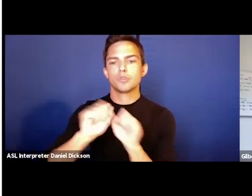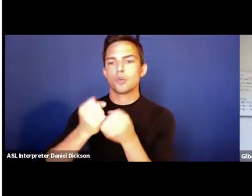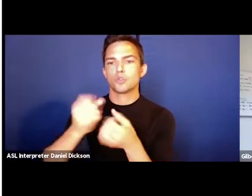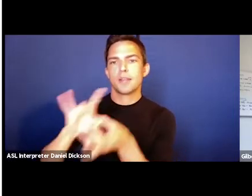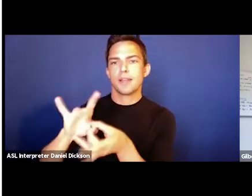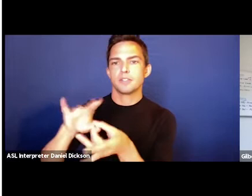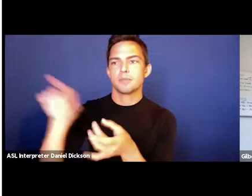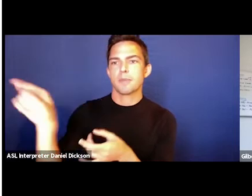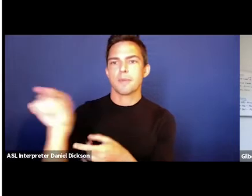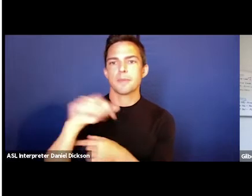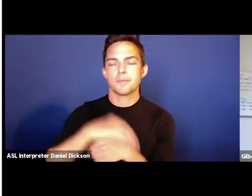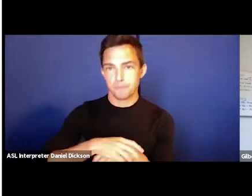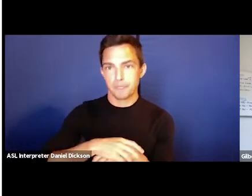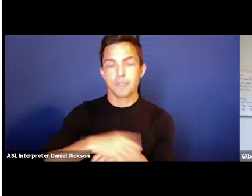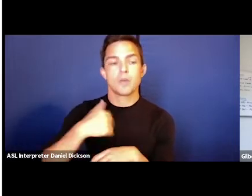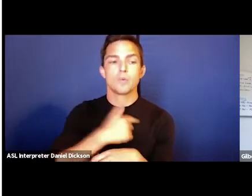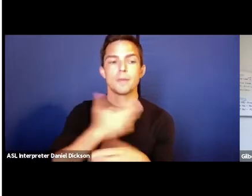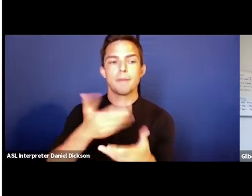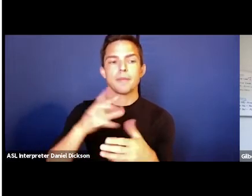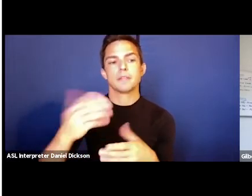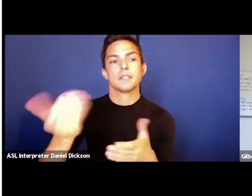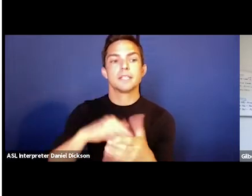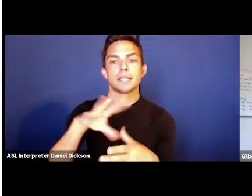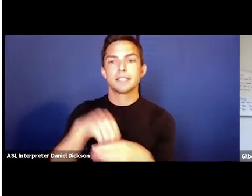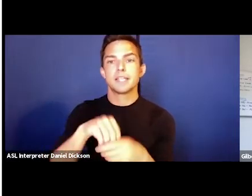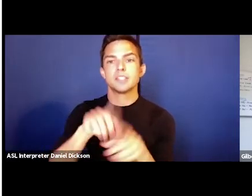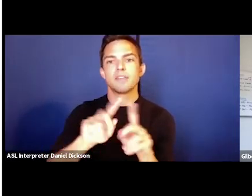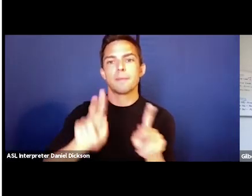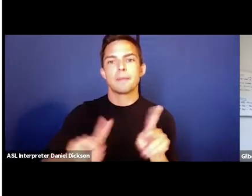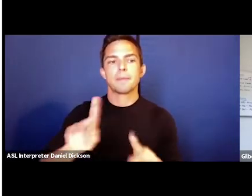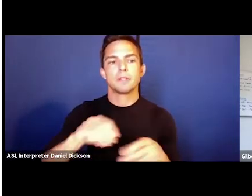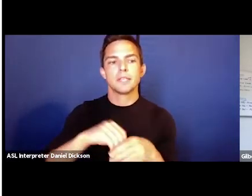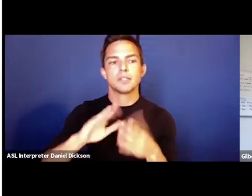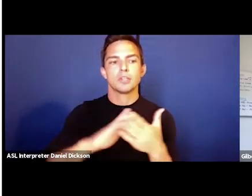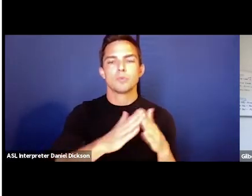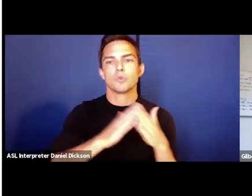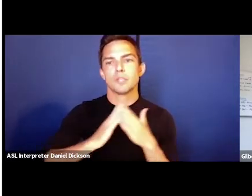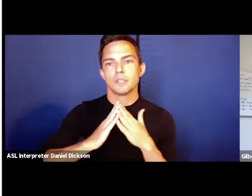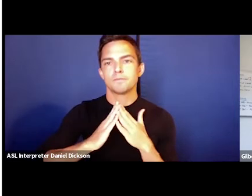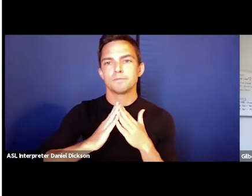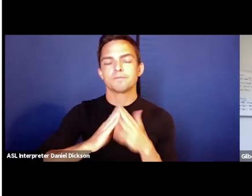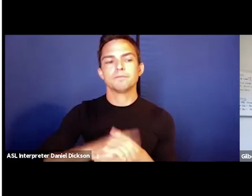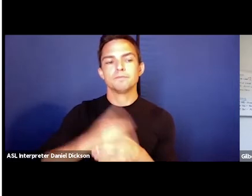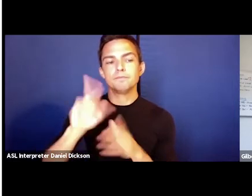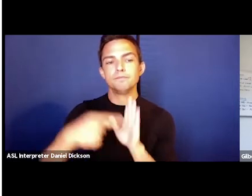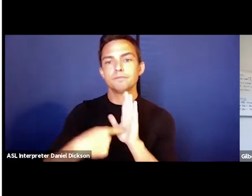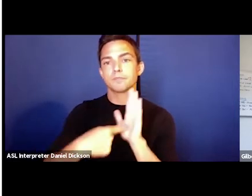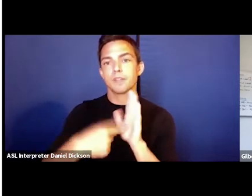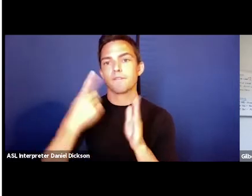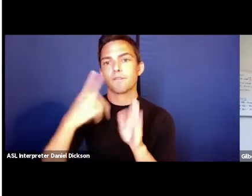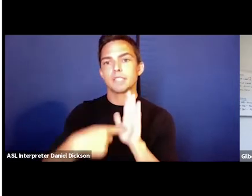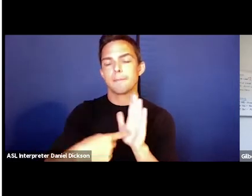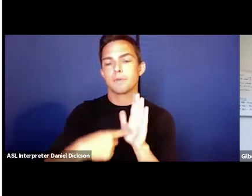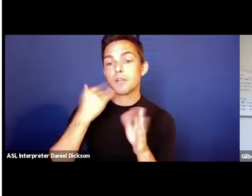we may re-engage with different people in the community. So for example, if we move to a new